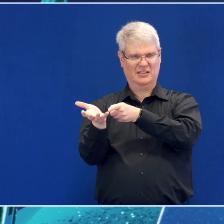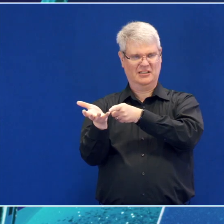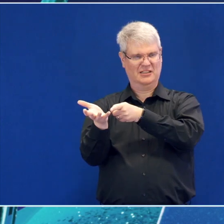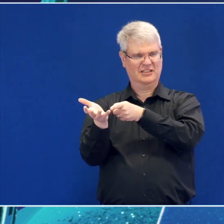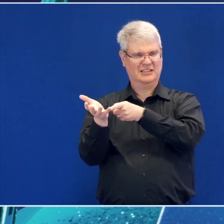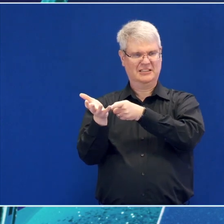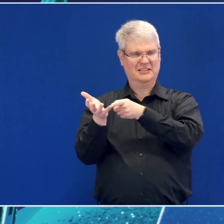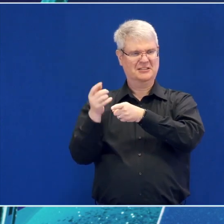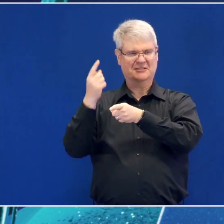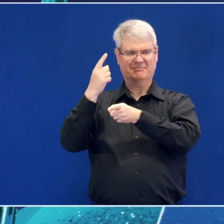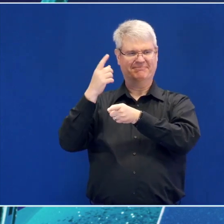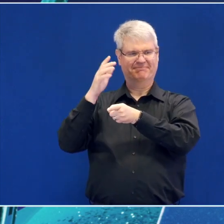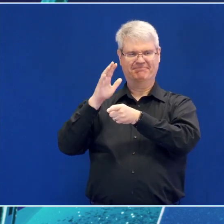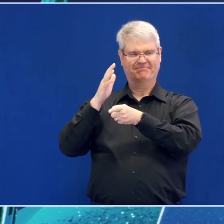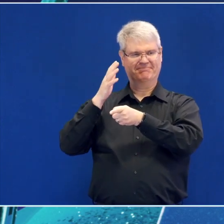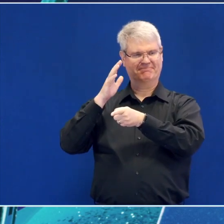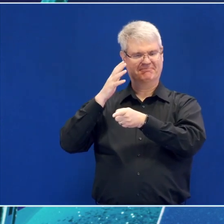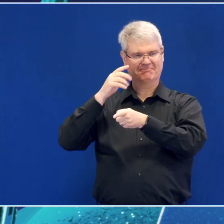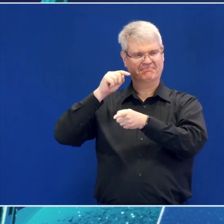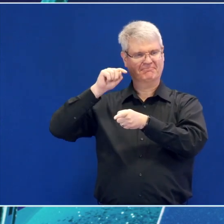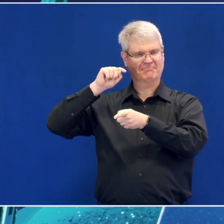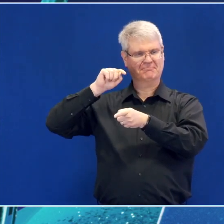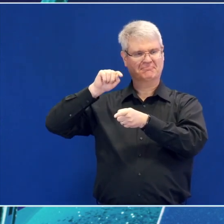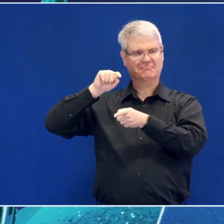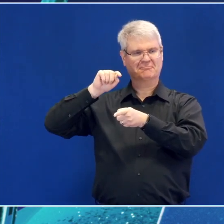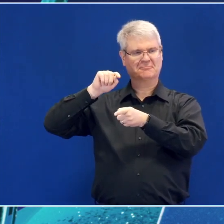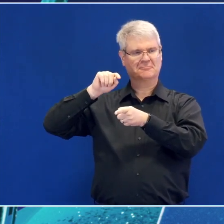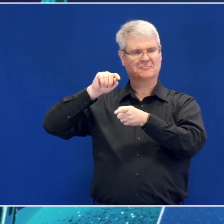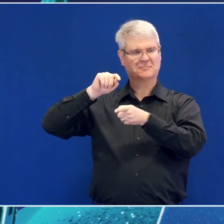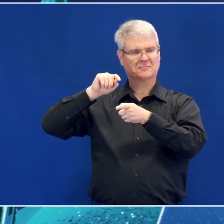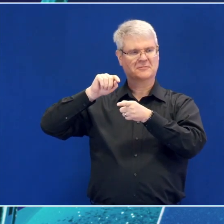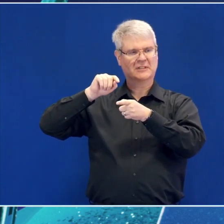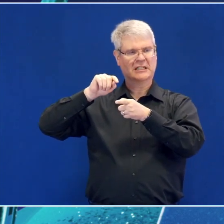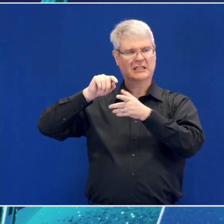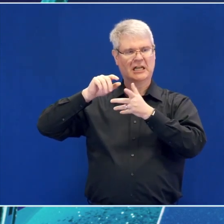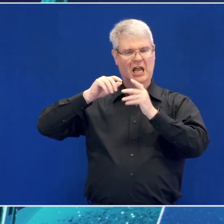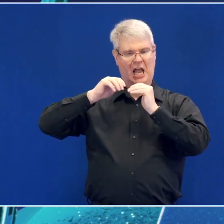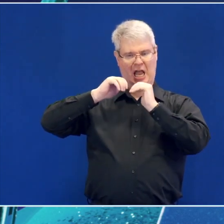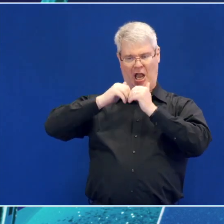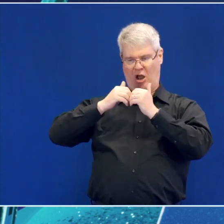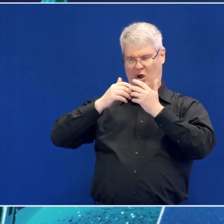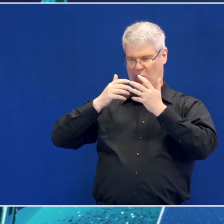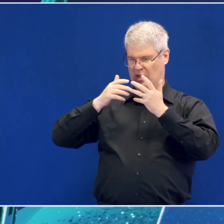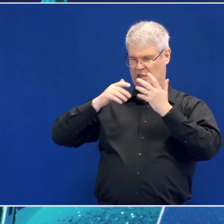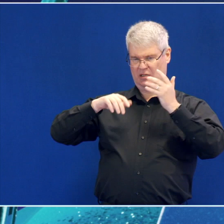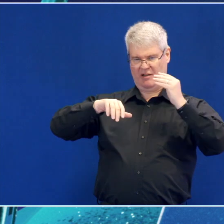to even guide the AI models on how to --